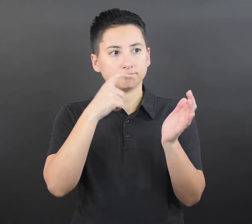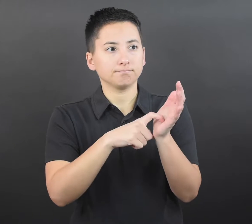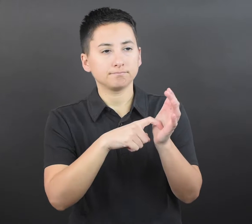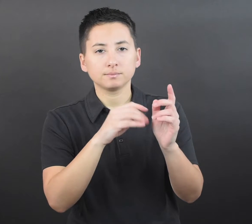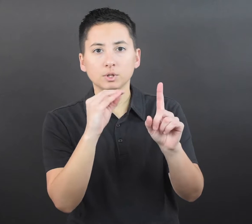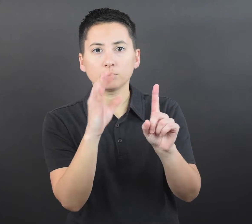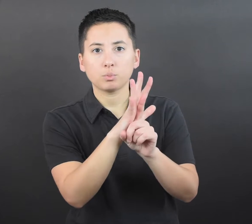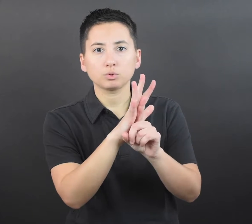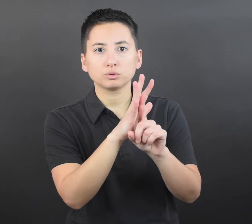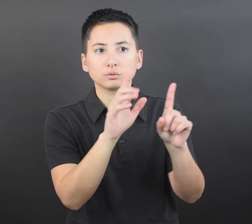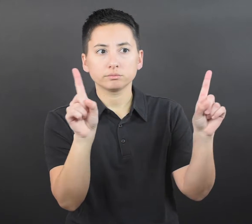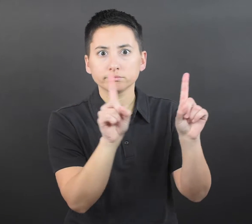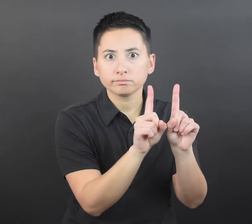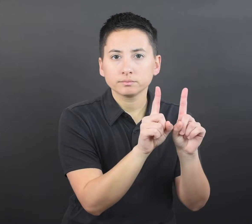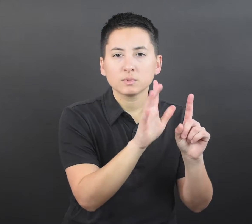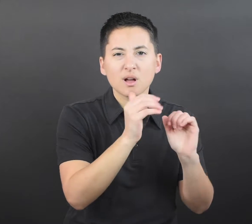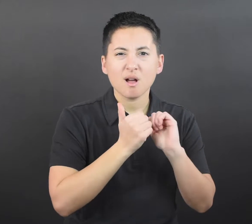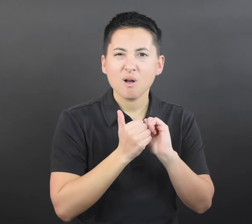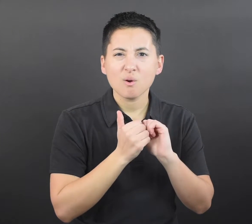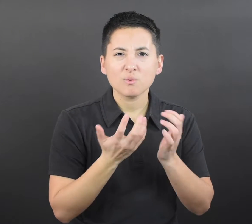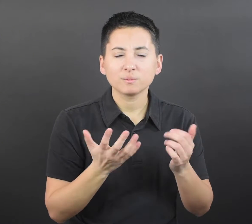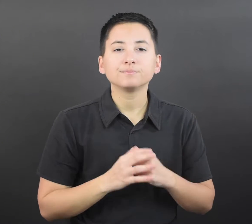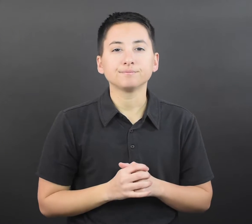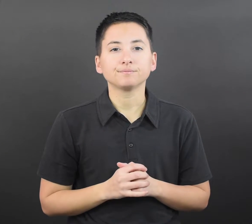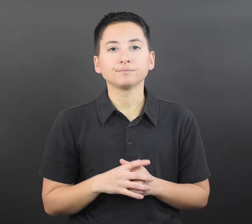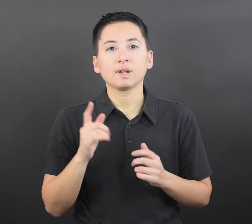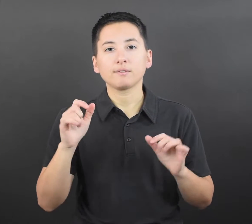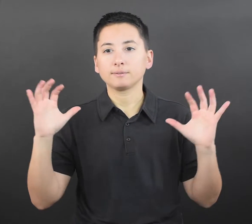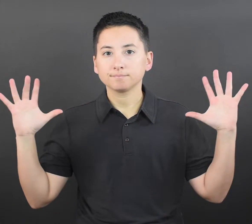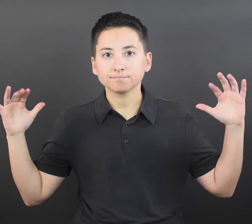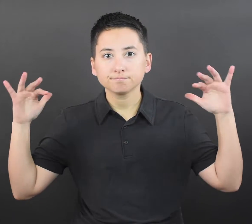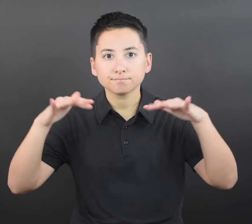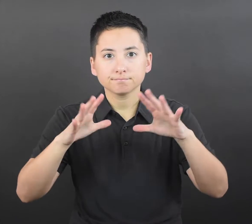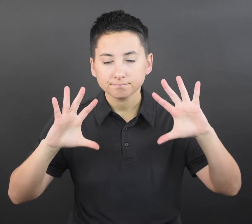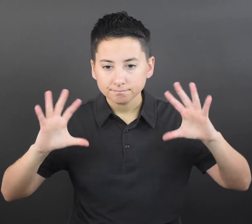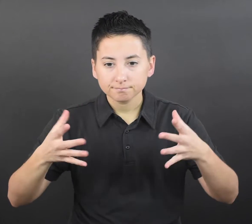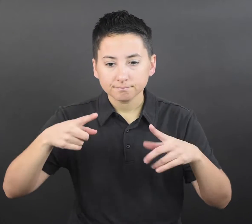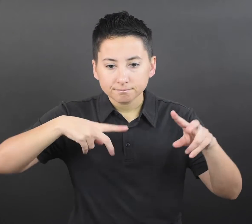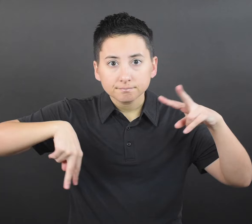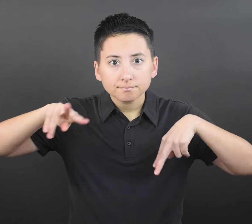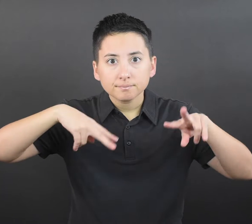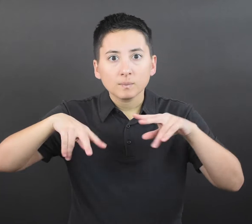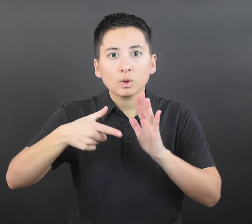To identify close contacts, schools should gather and review the participant’s or staff